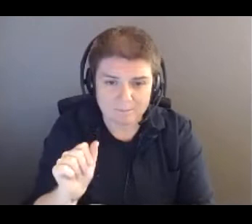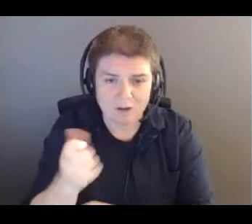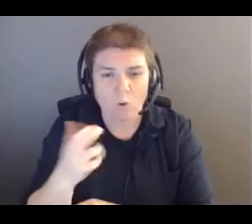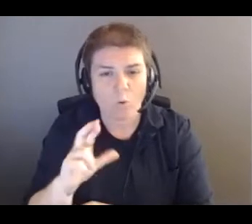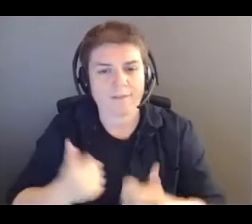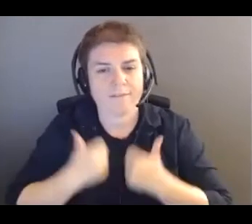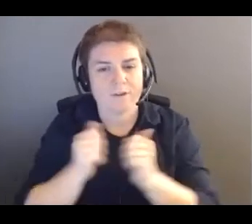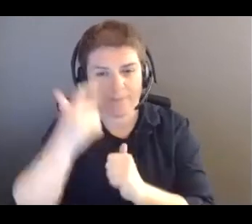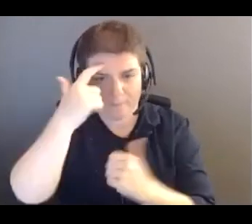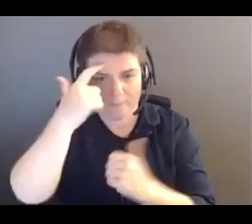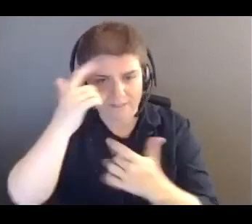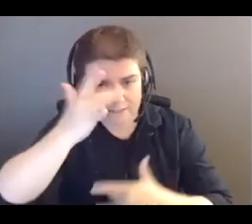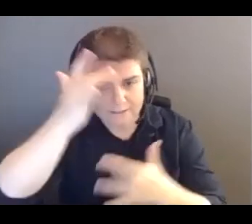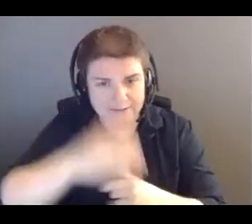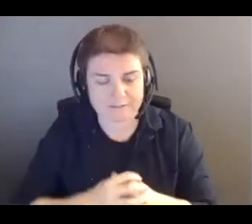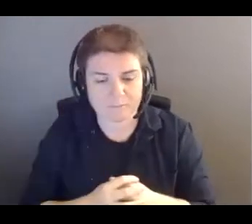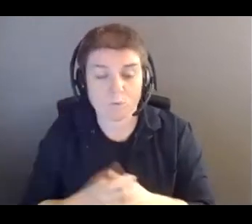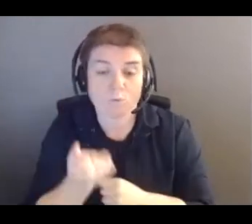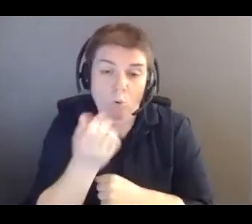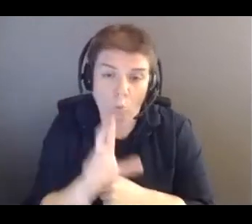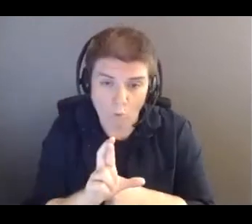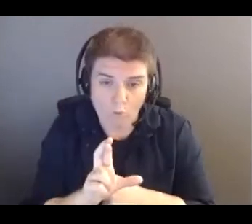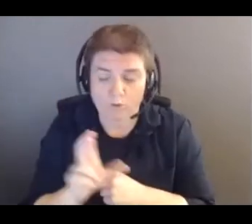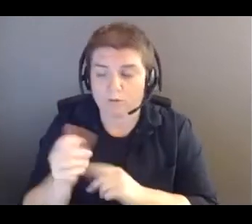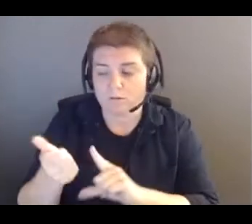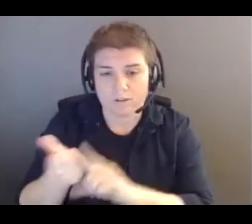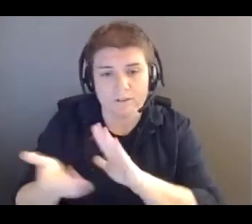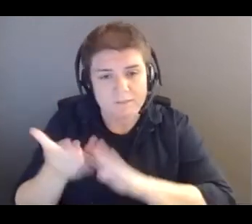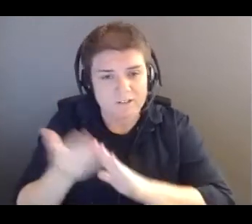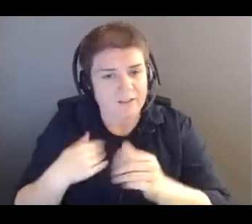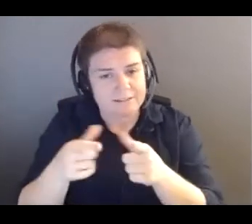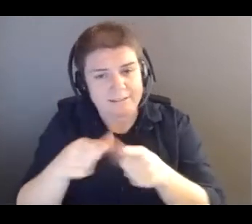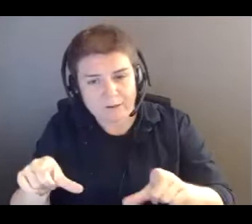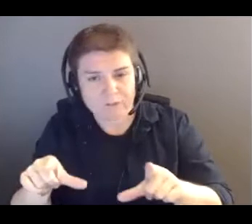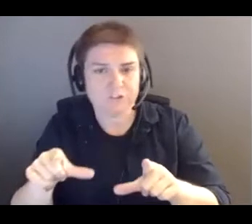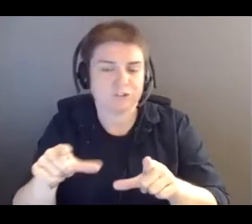a mental illness, or an administrator facing language, geographic or cultural barriers.